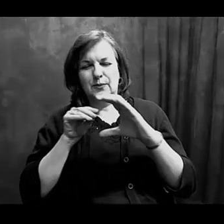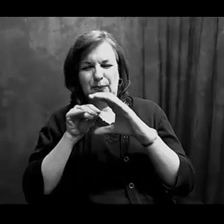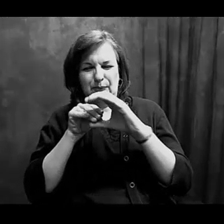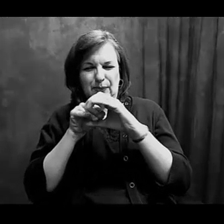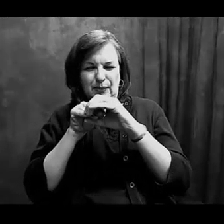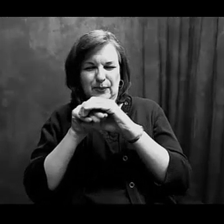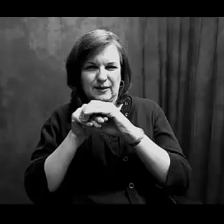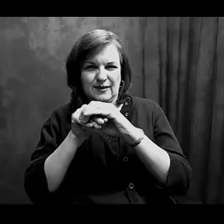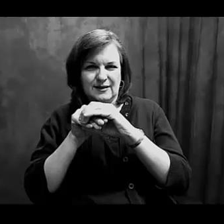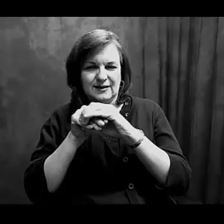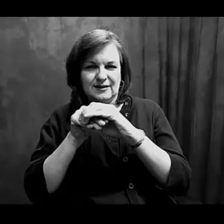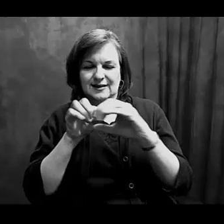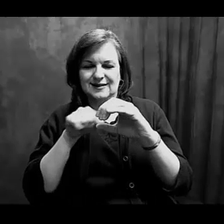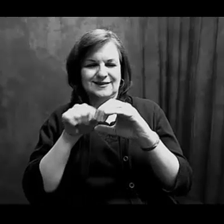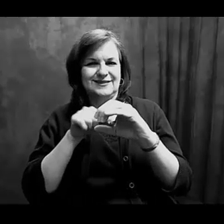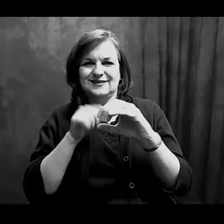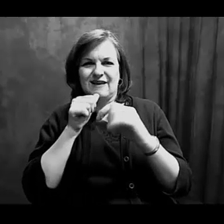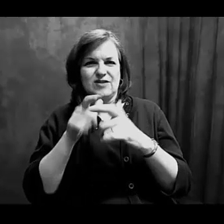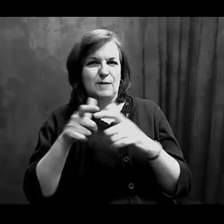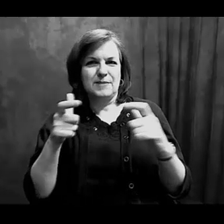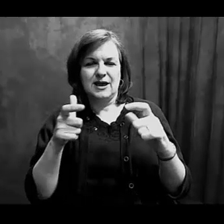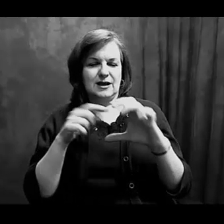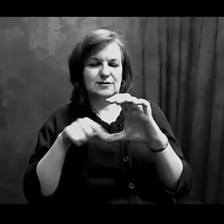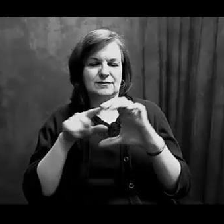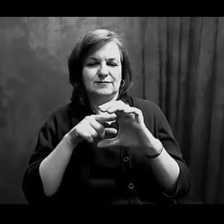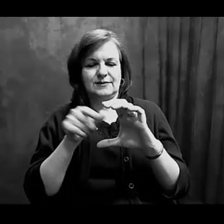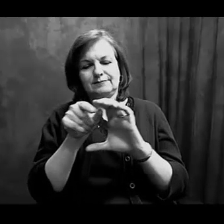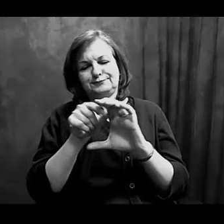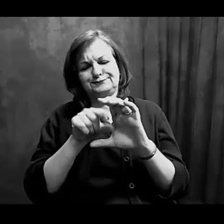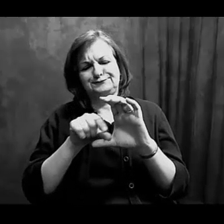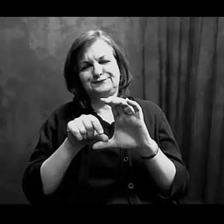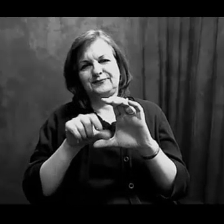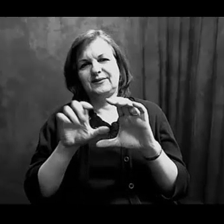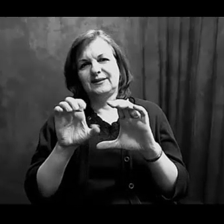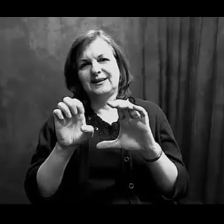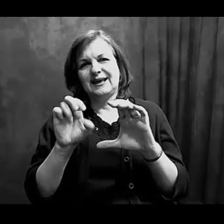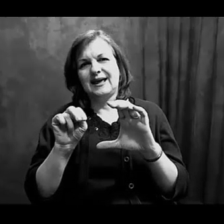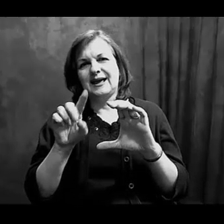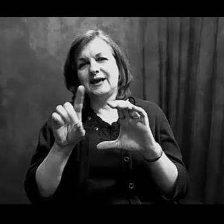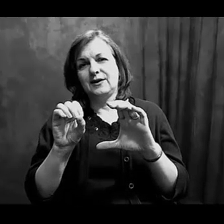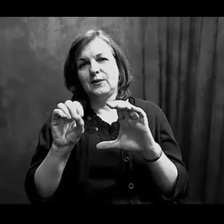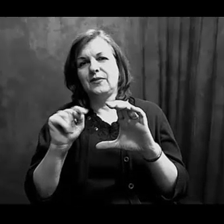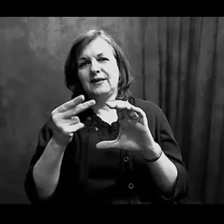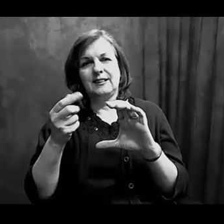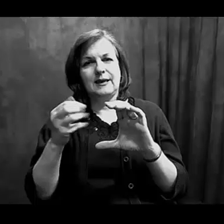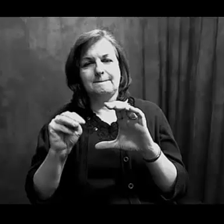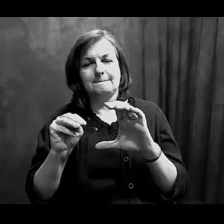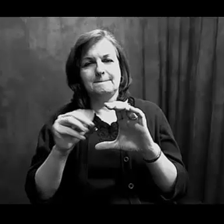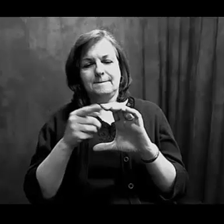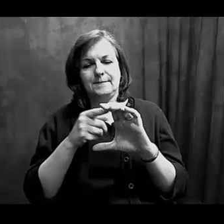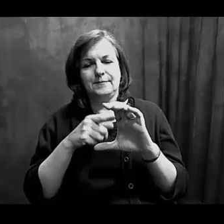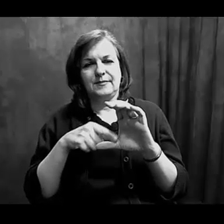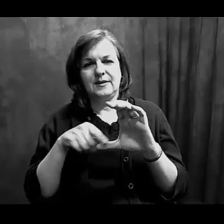much too these capillaries - we've got some endothelium